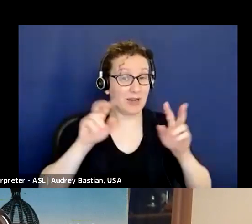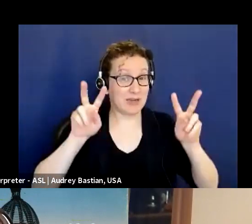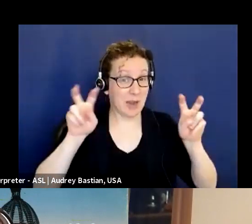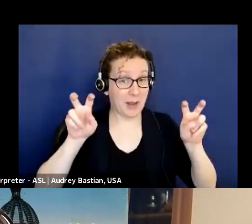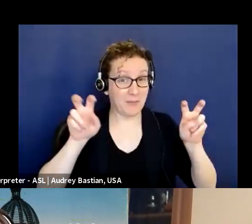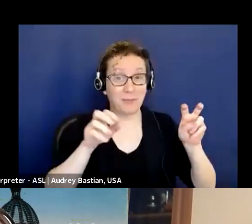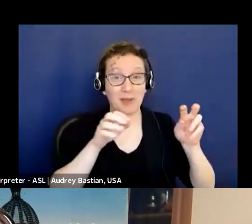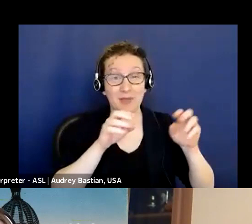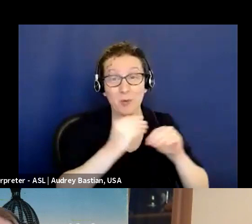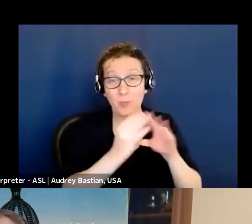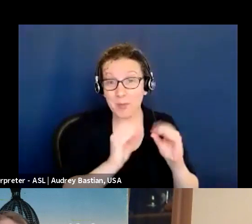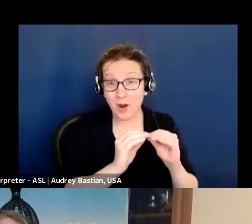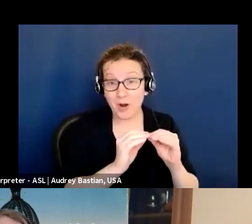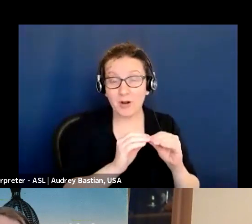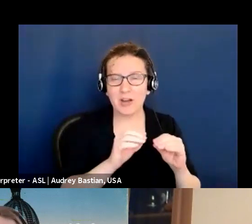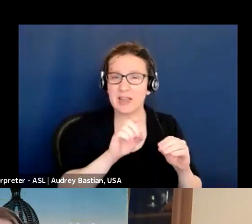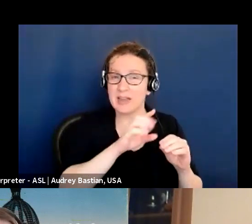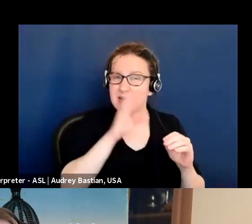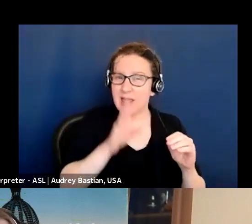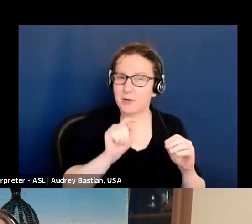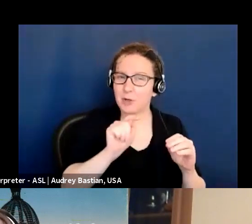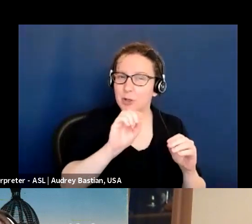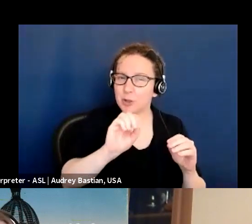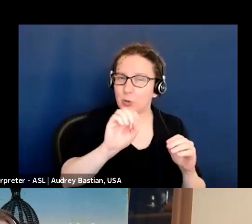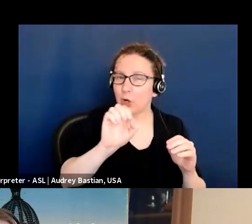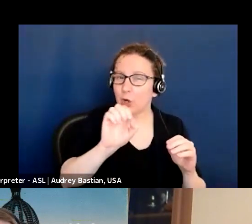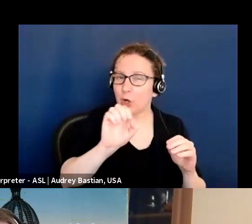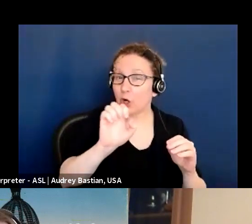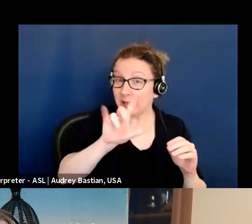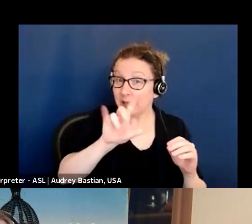to study abroad, because that's kind of my story. I always wanted to study abroad,